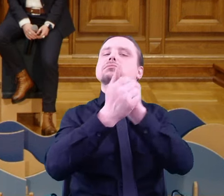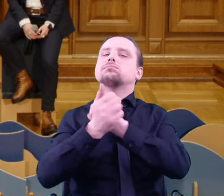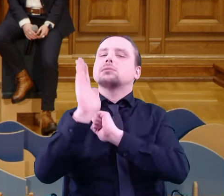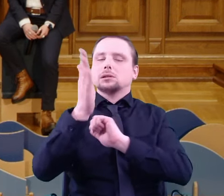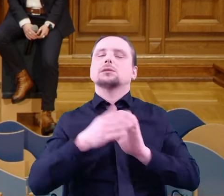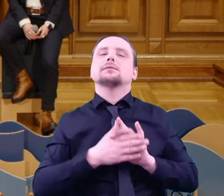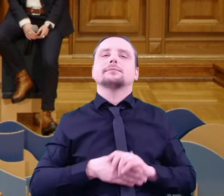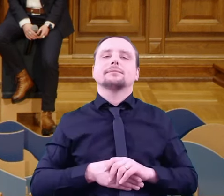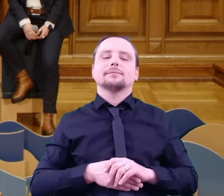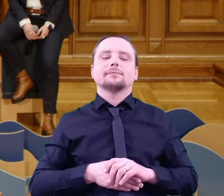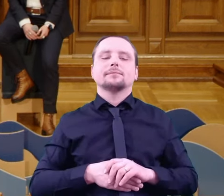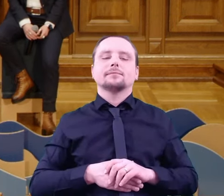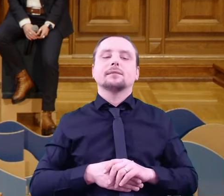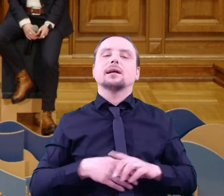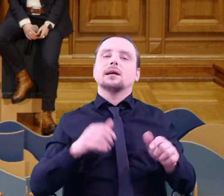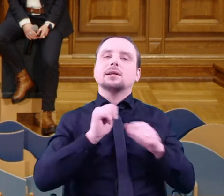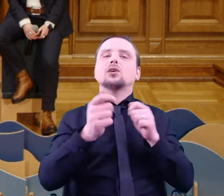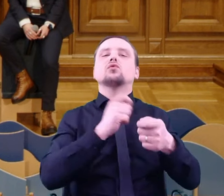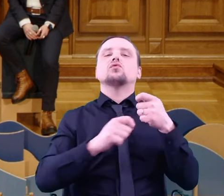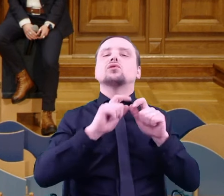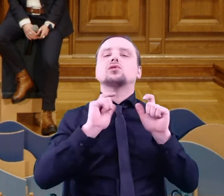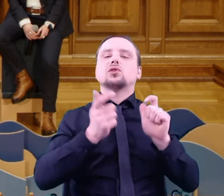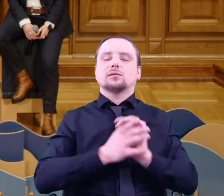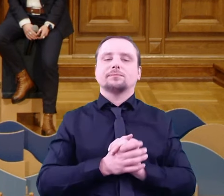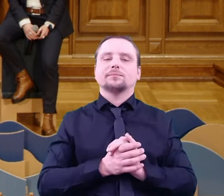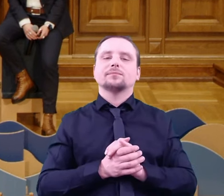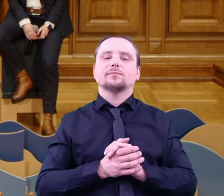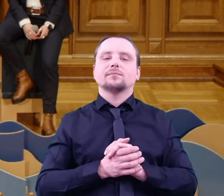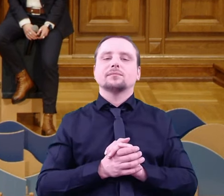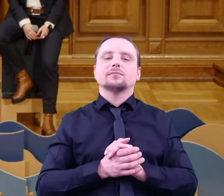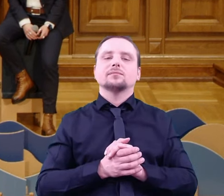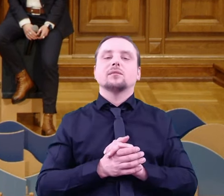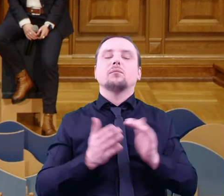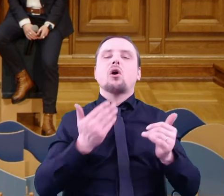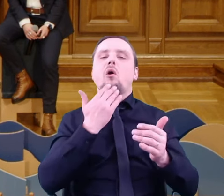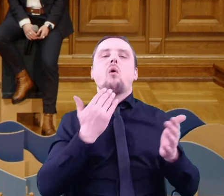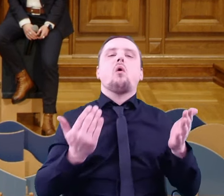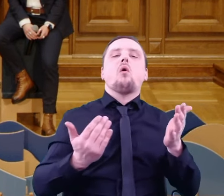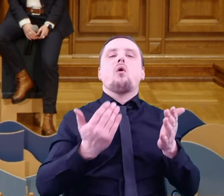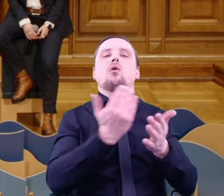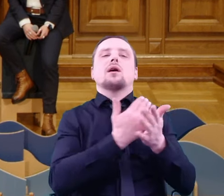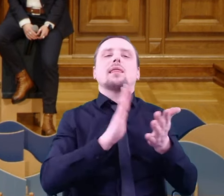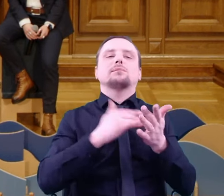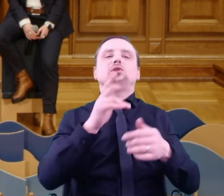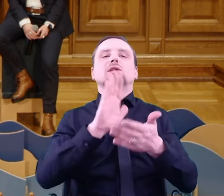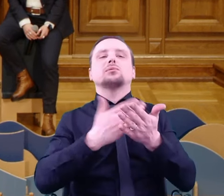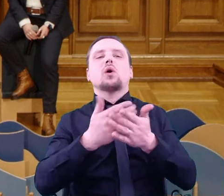One possible solution is the use of so-called licensed models,